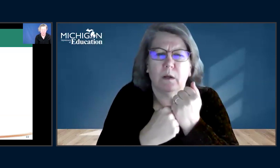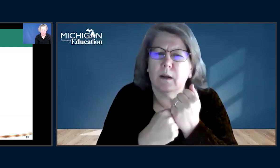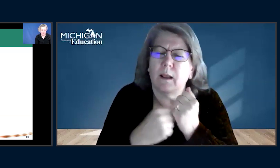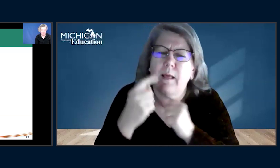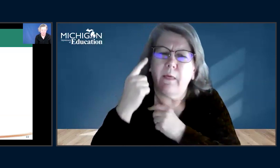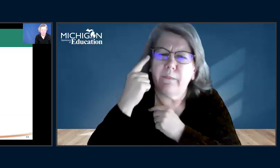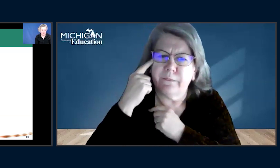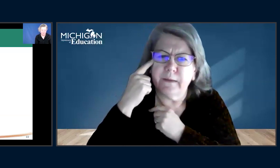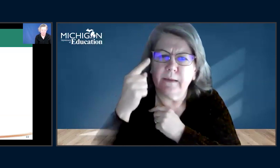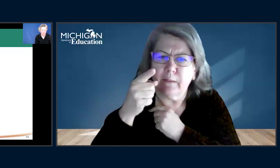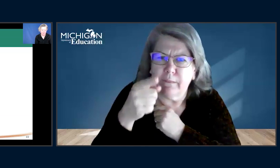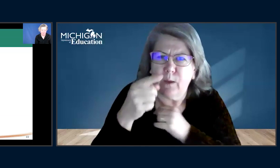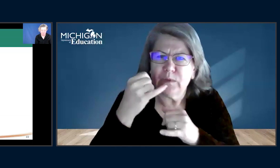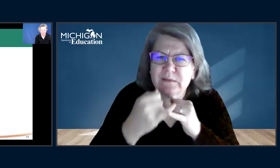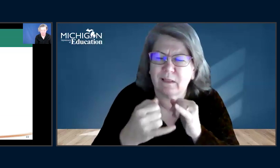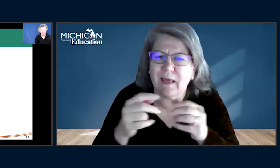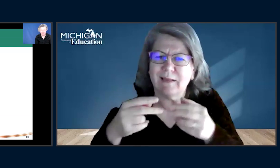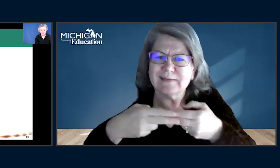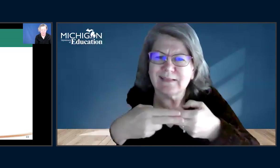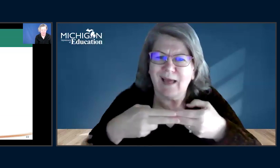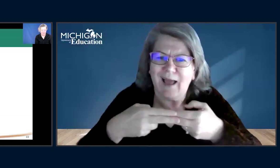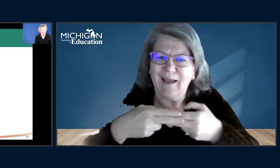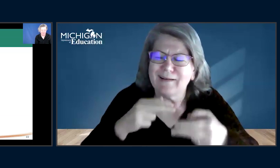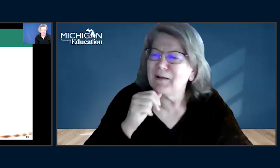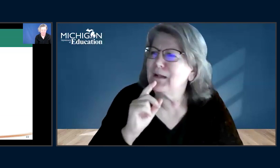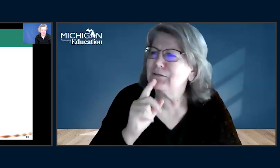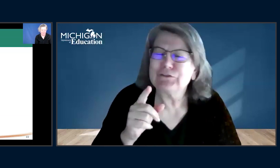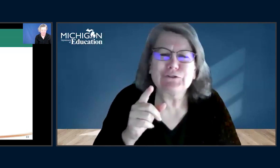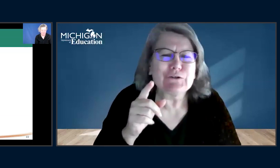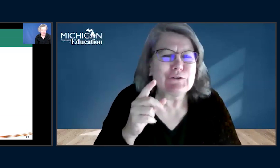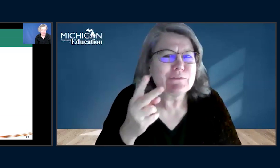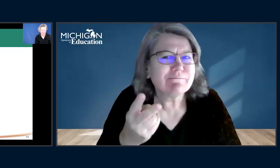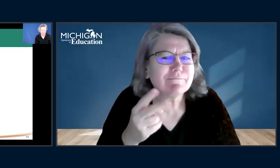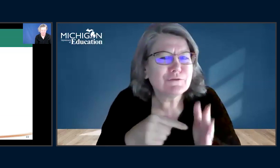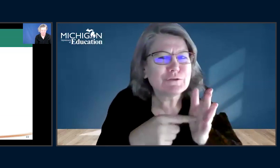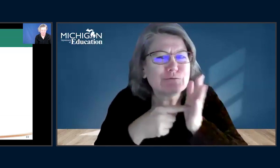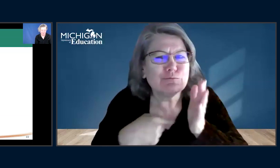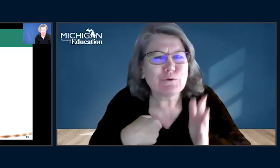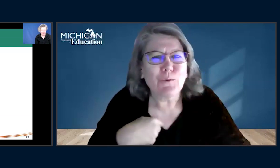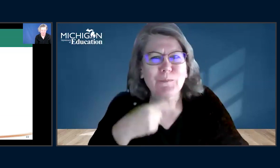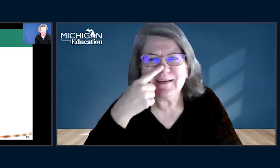I use ASL interpreters for supporting my communication needs. And I think that's the last slide. I'm not really sure.